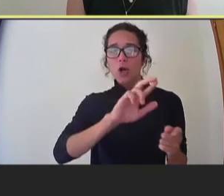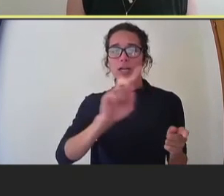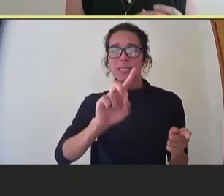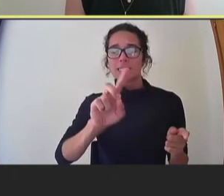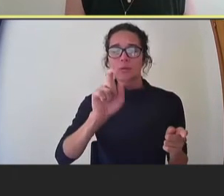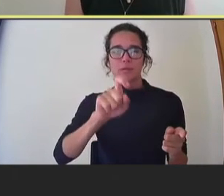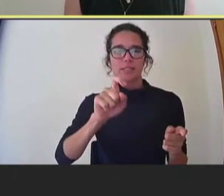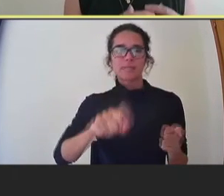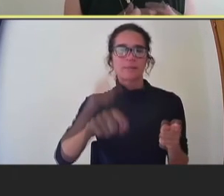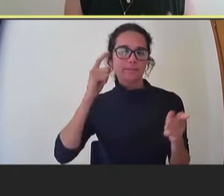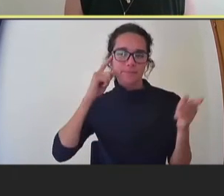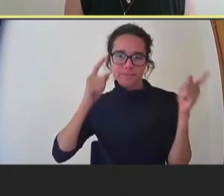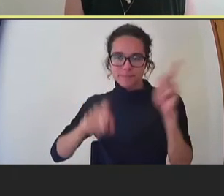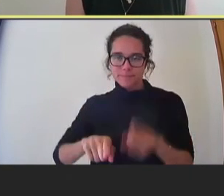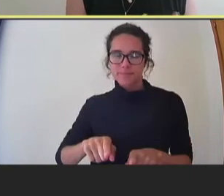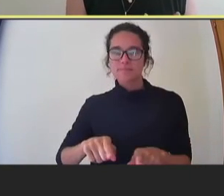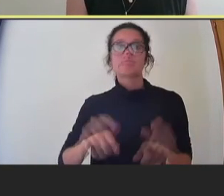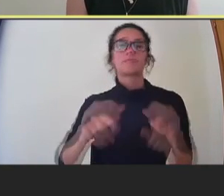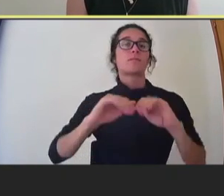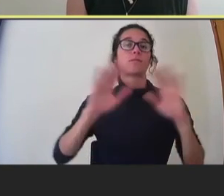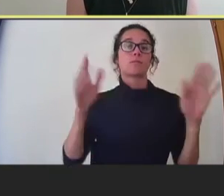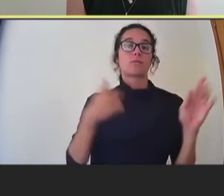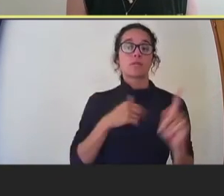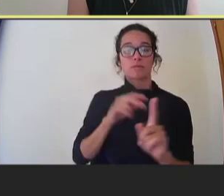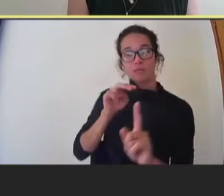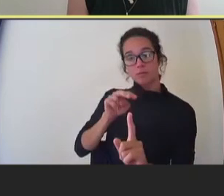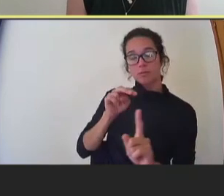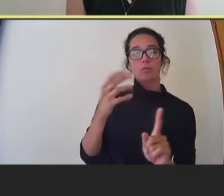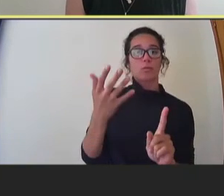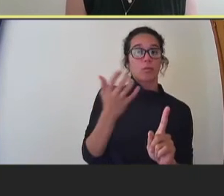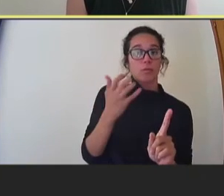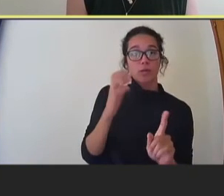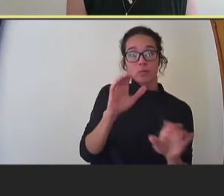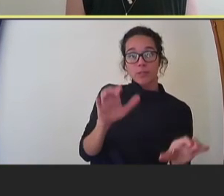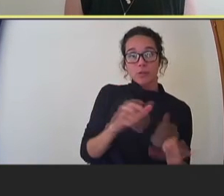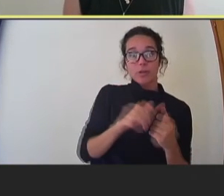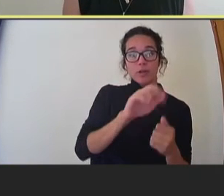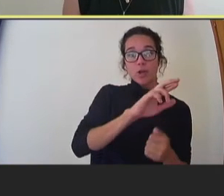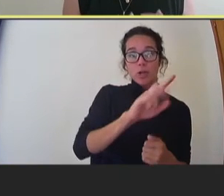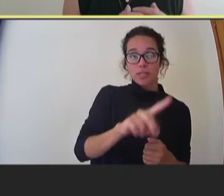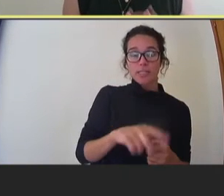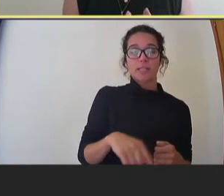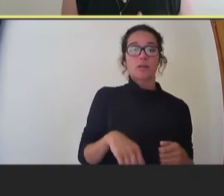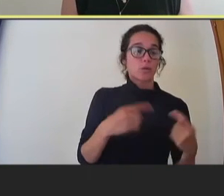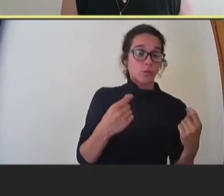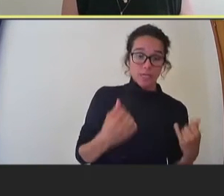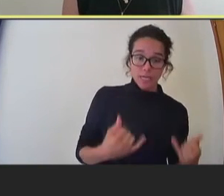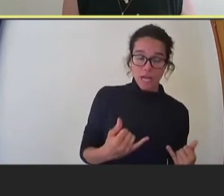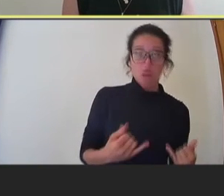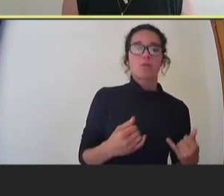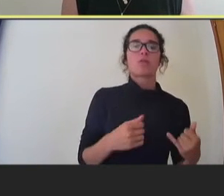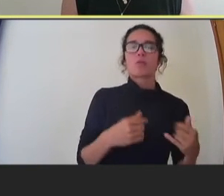on what R&D we would like to be doing, should be doing, are doing, but that needs to be very much